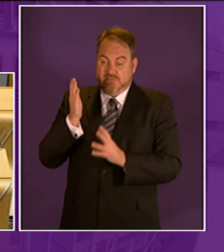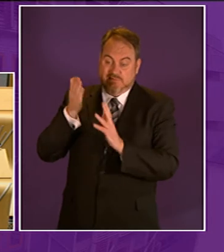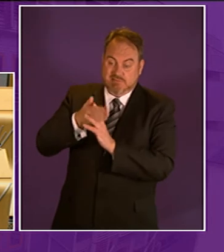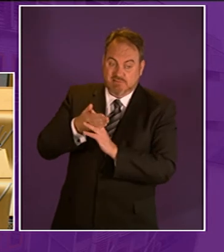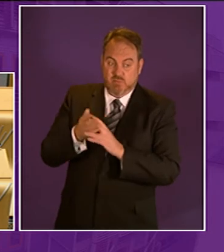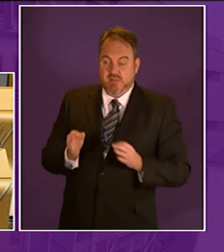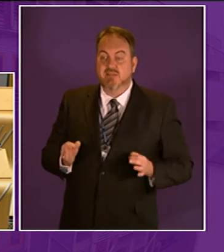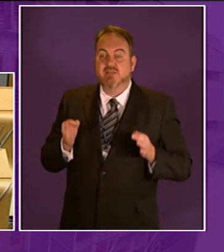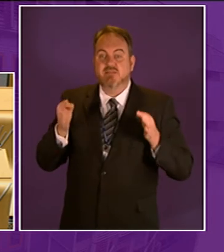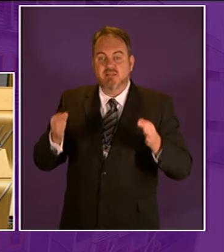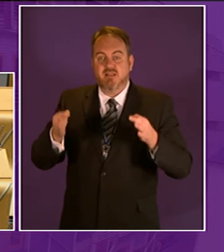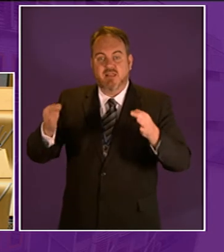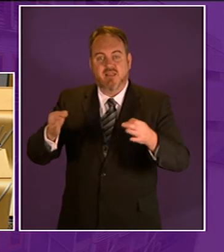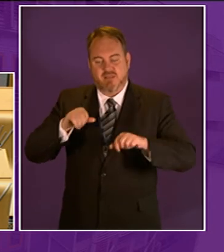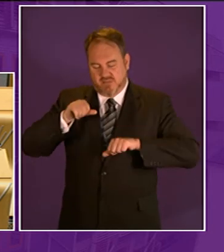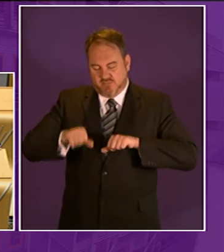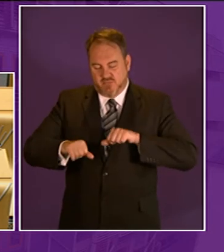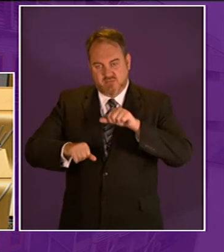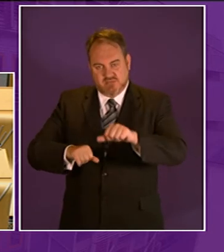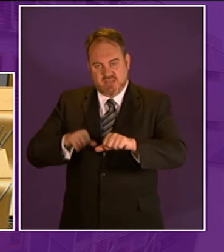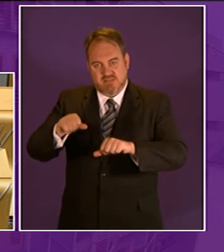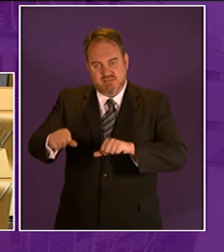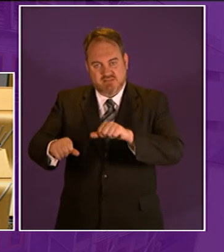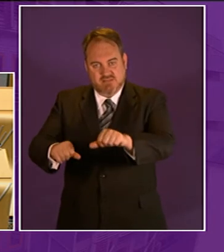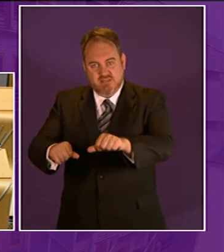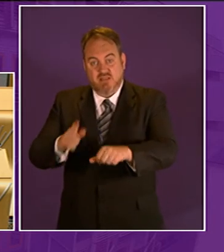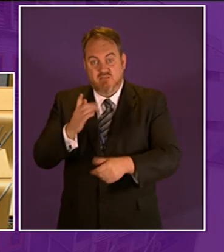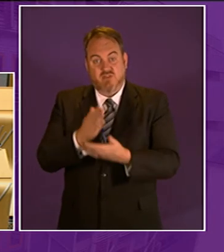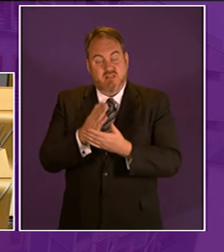which is an important reform that the Government has been determined to put in place.